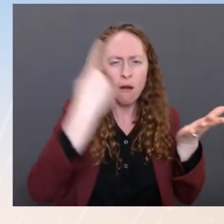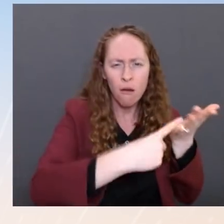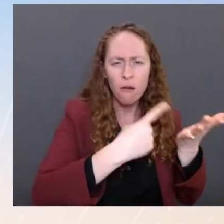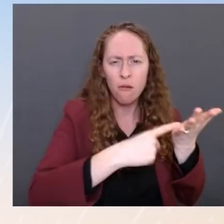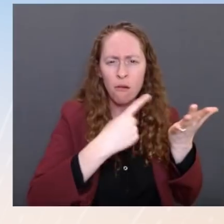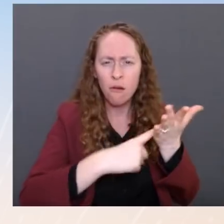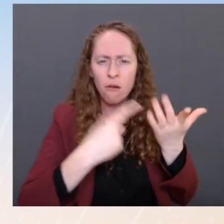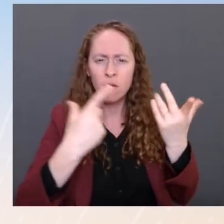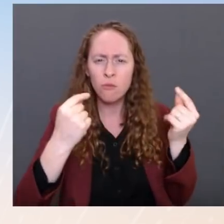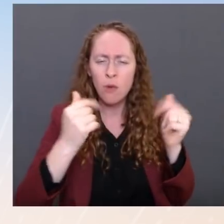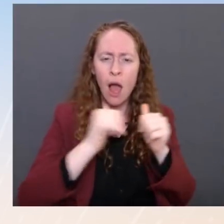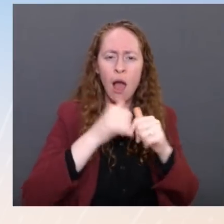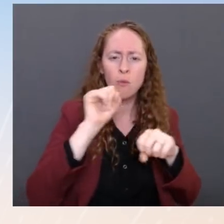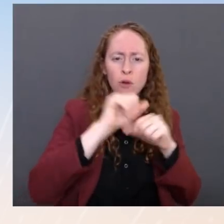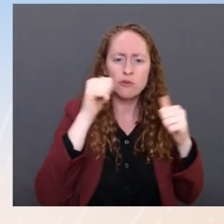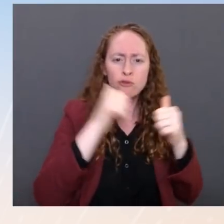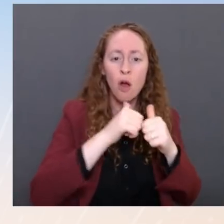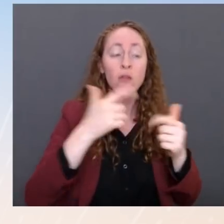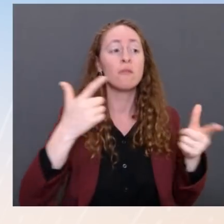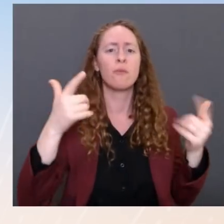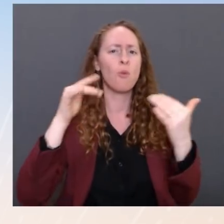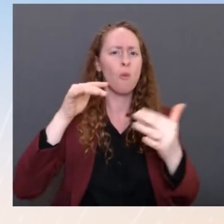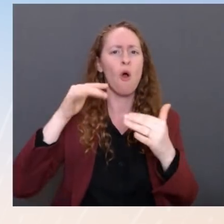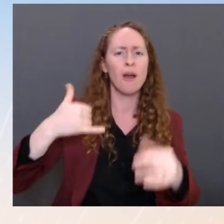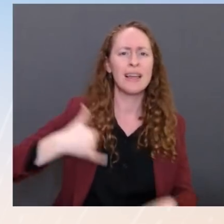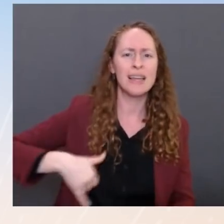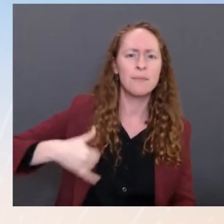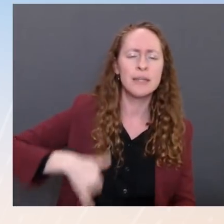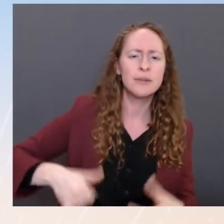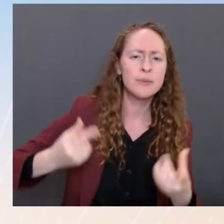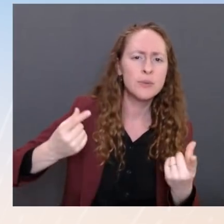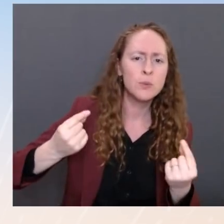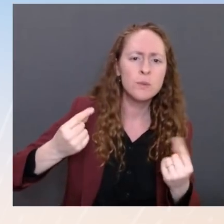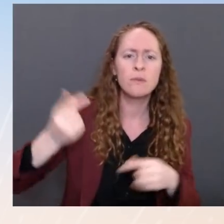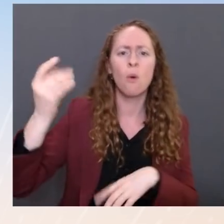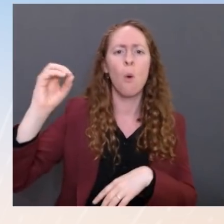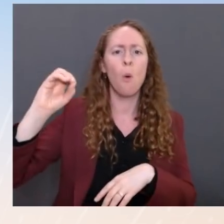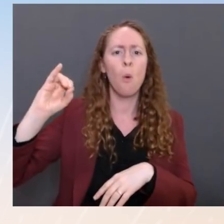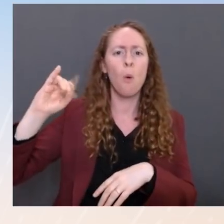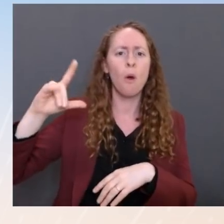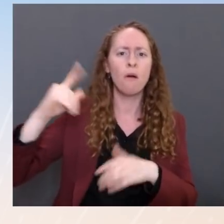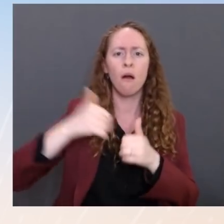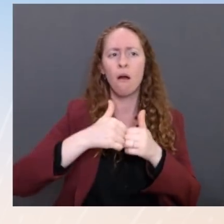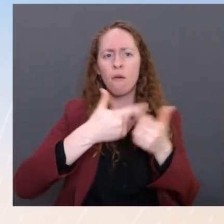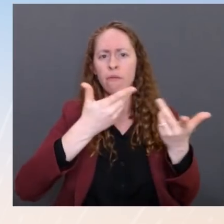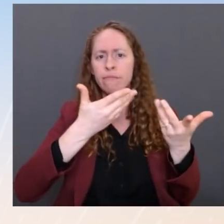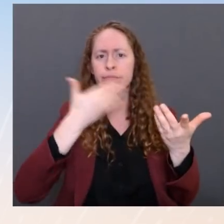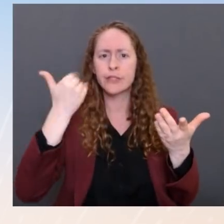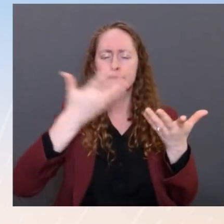and supply on the global marketplace. But I don't have anything to predict in terms of an upcoming visit by the President. Go ahead.